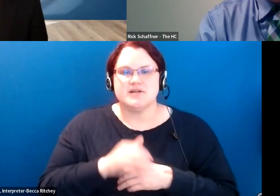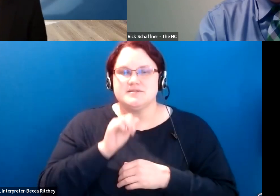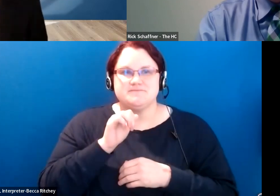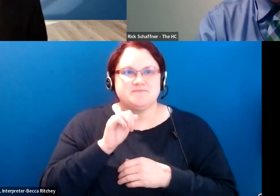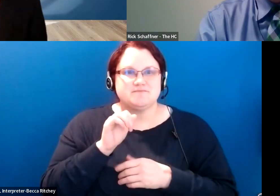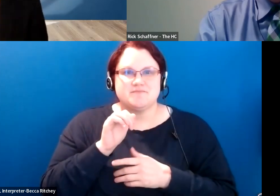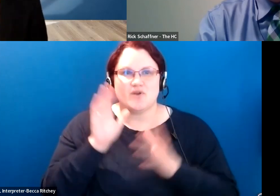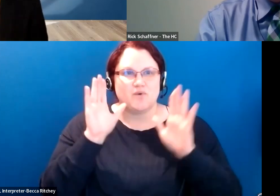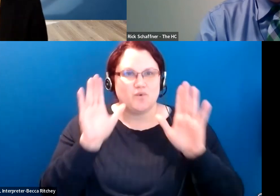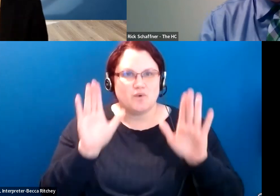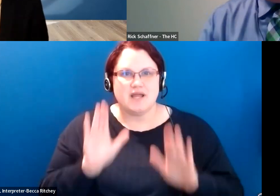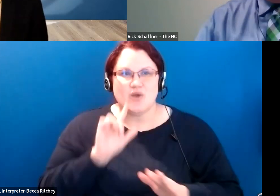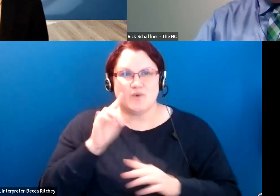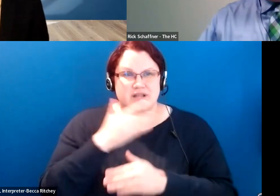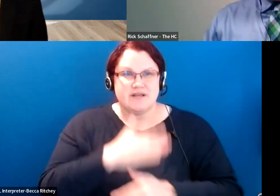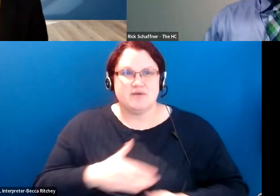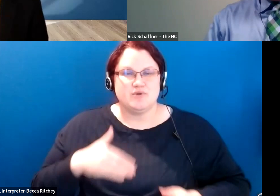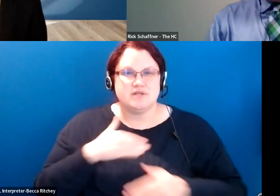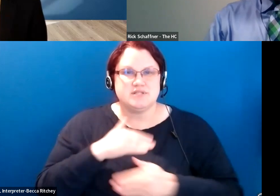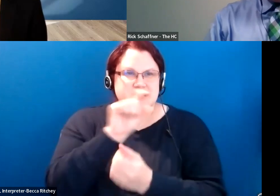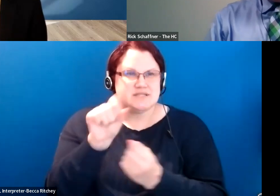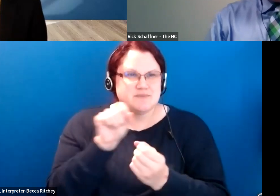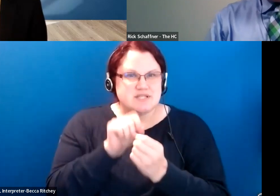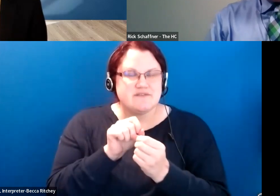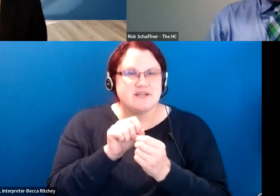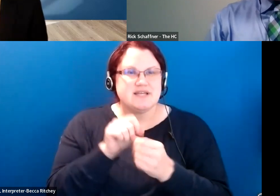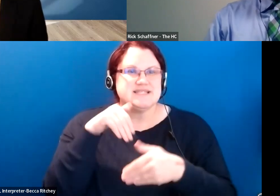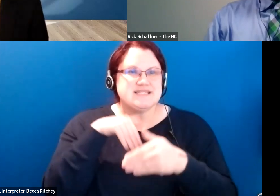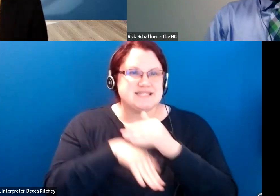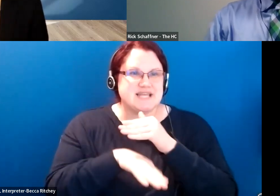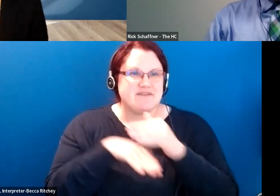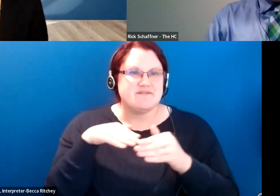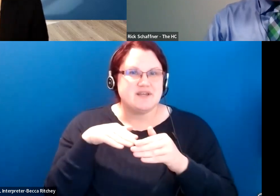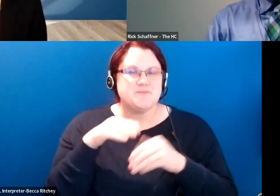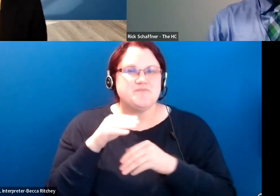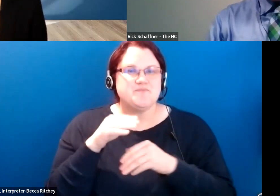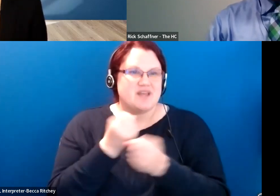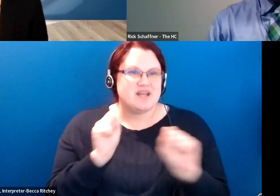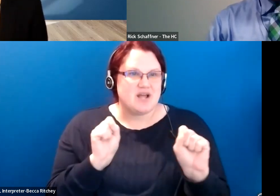I really appreciate the specificity and the safe in safe out spaces and how important it is to really be